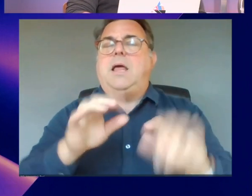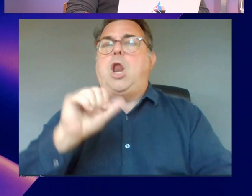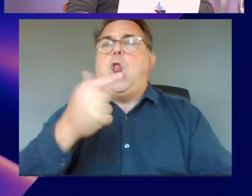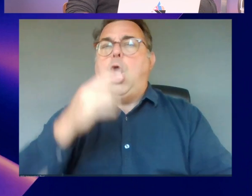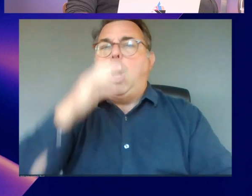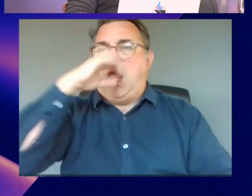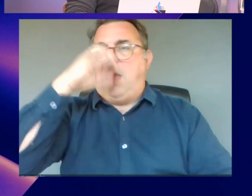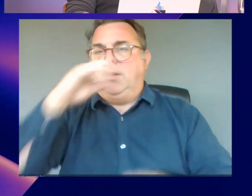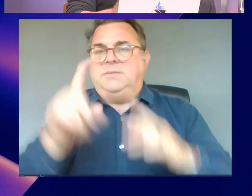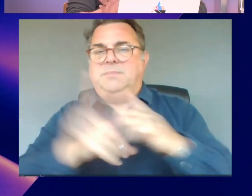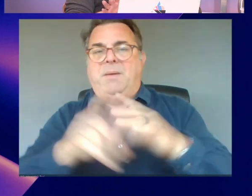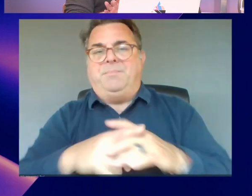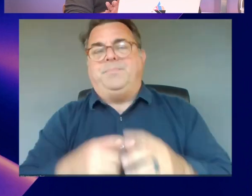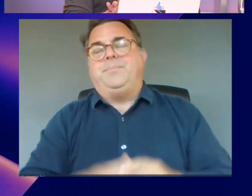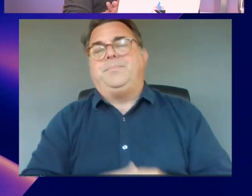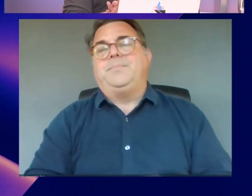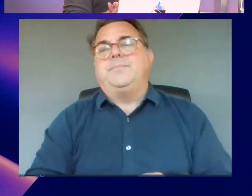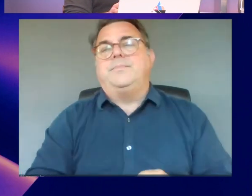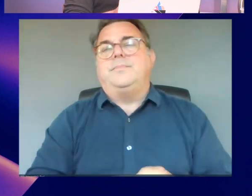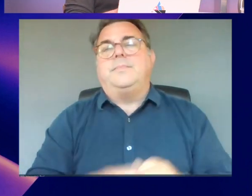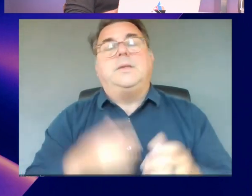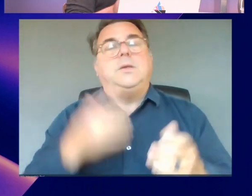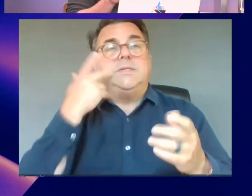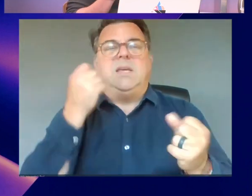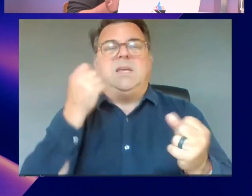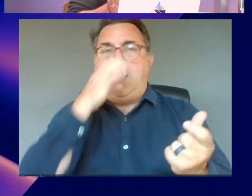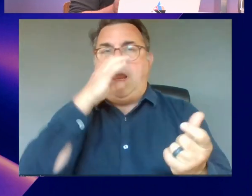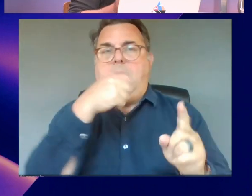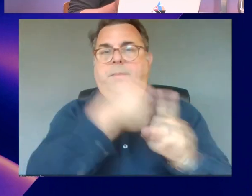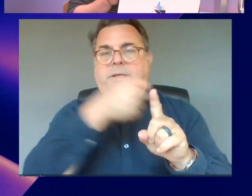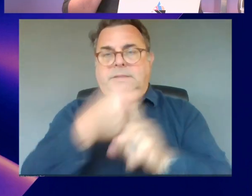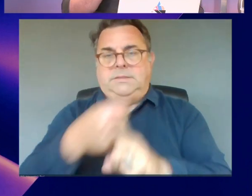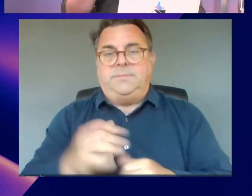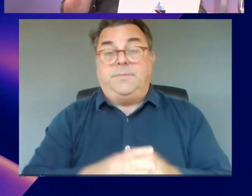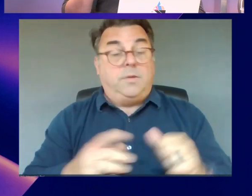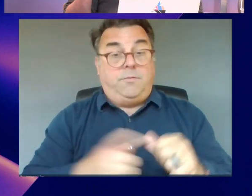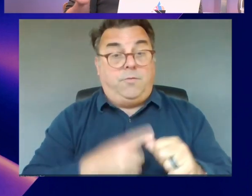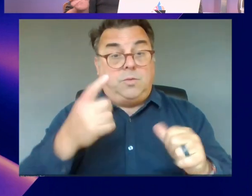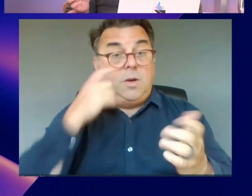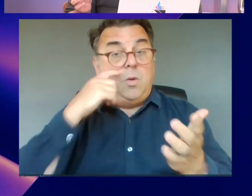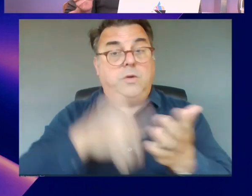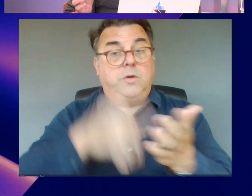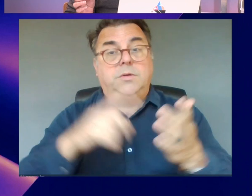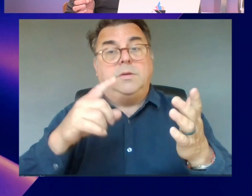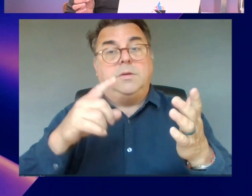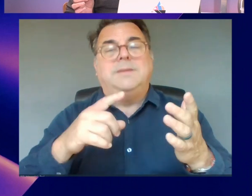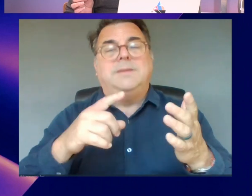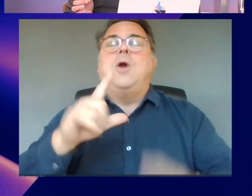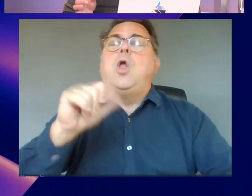So you're seeing a bunch of log anomalies here. The first thing I wanna note, is I wanna break down the log anomal what does it mean?